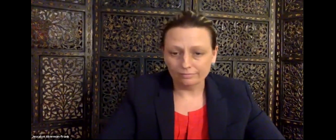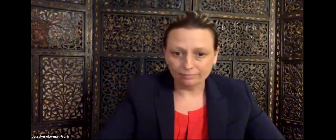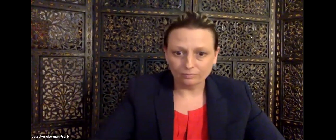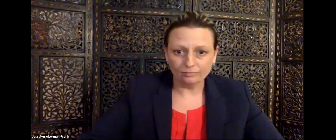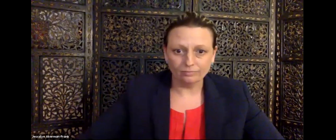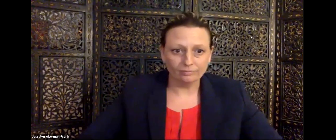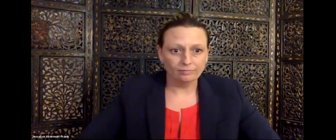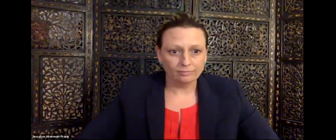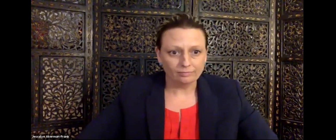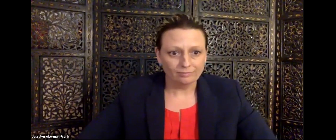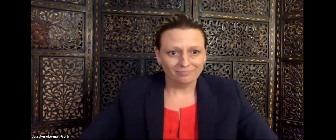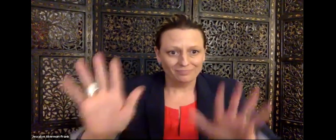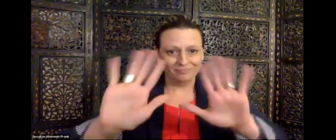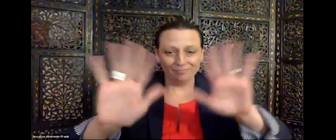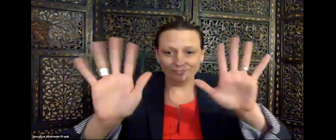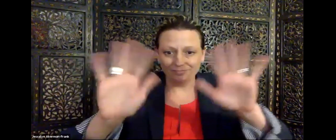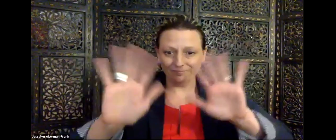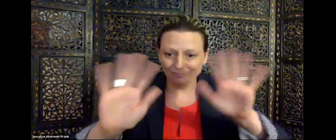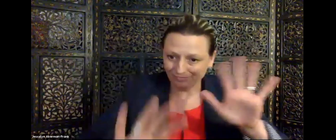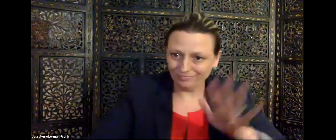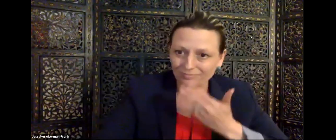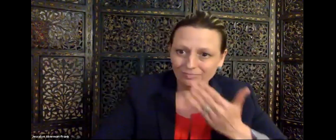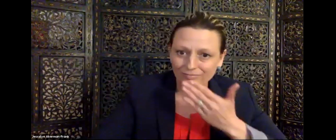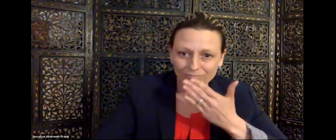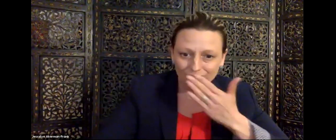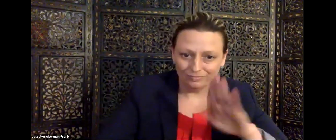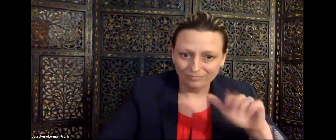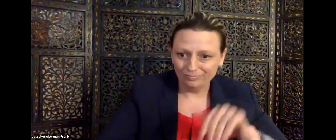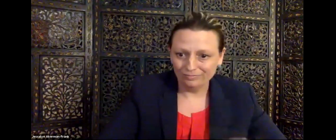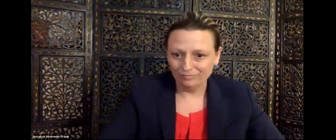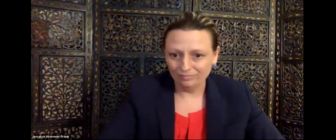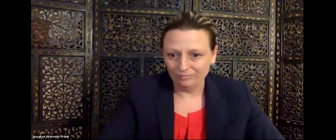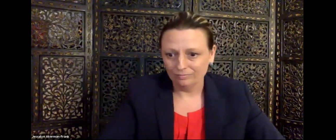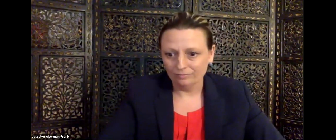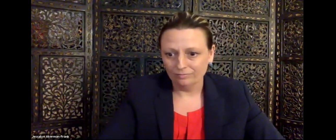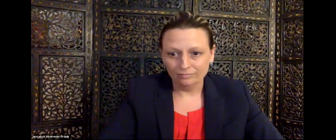Thank you.